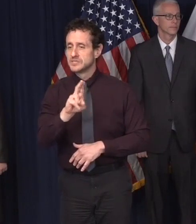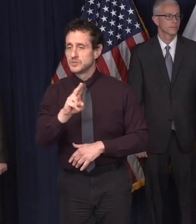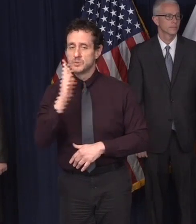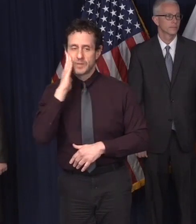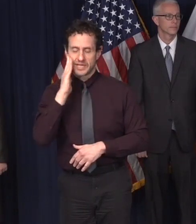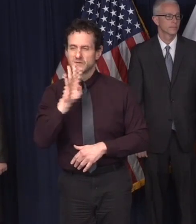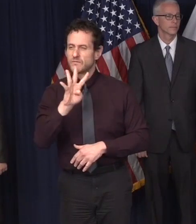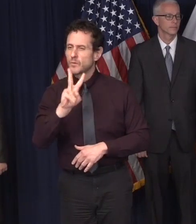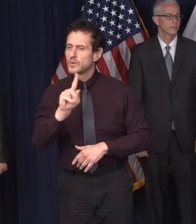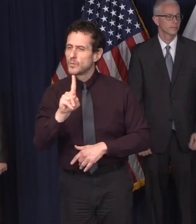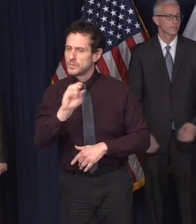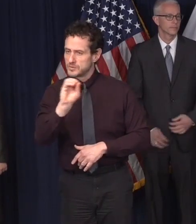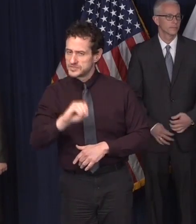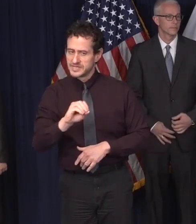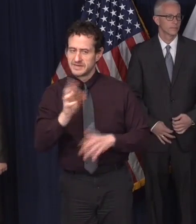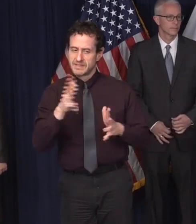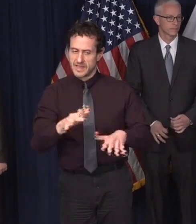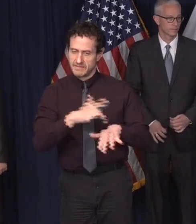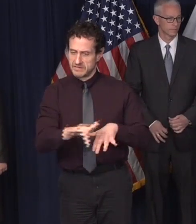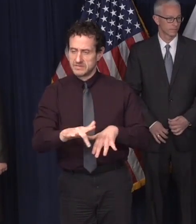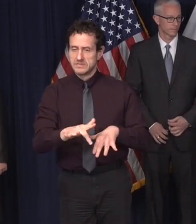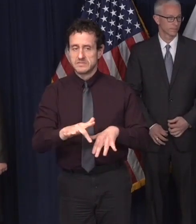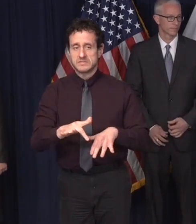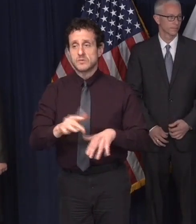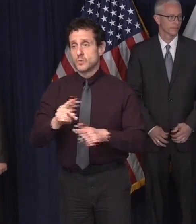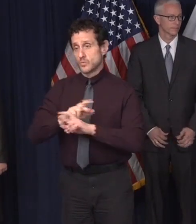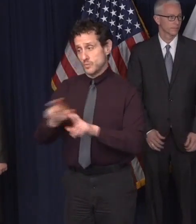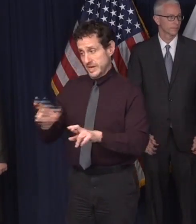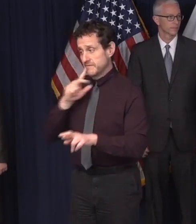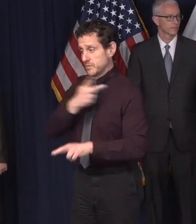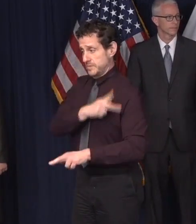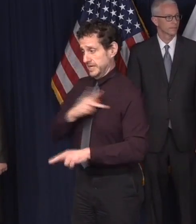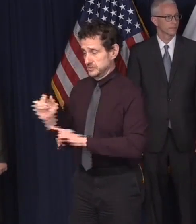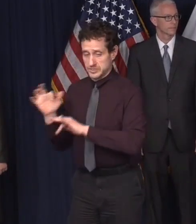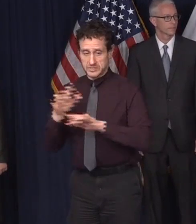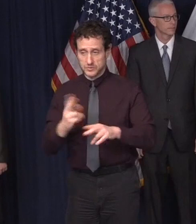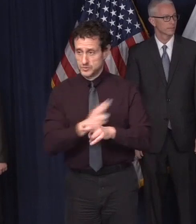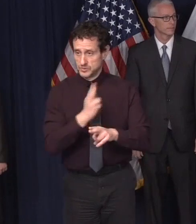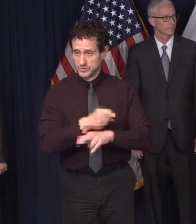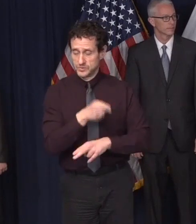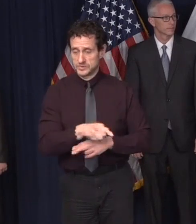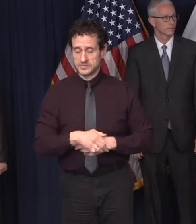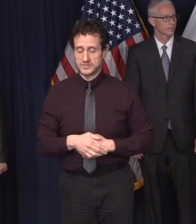REPORTS FROM HOSPITALS STATE WIDE SHOW JUST 41% OF OUR